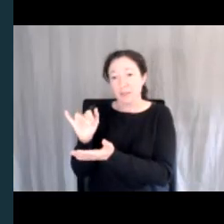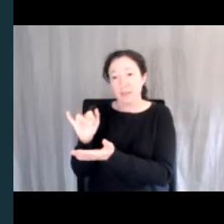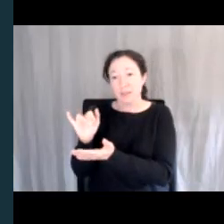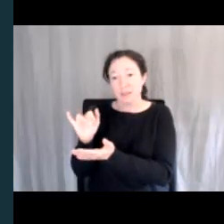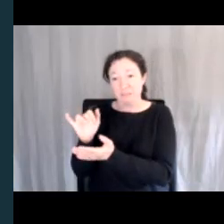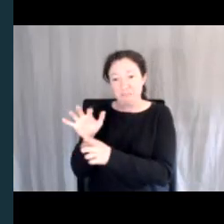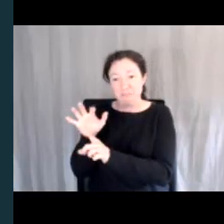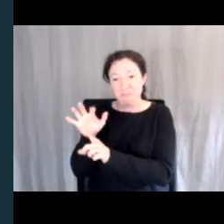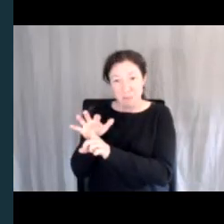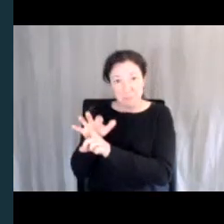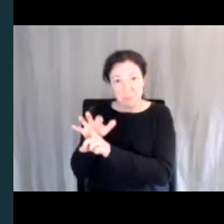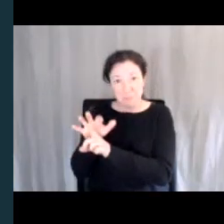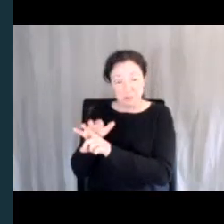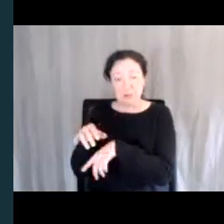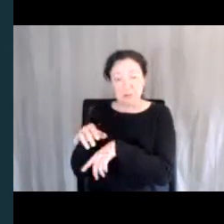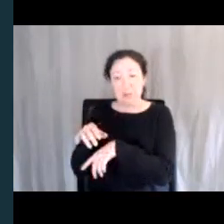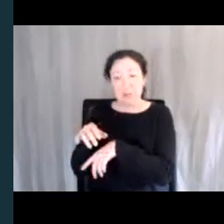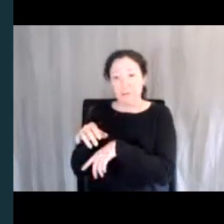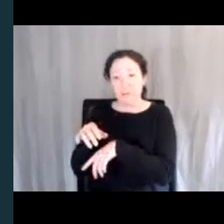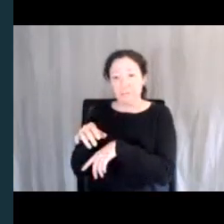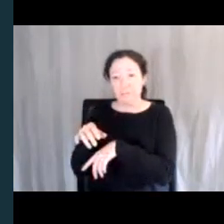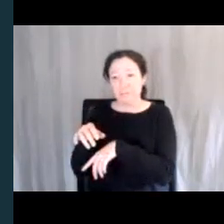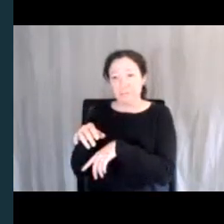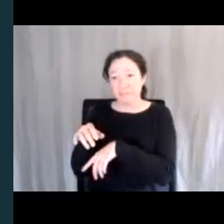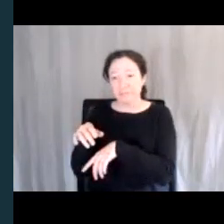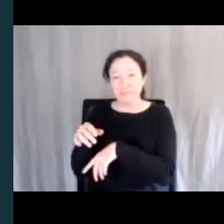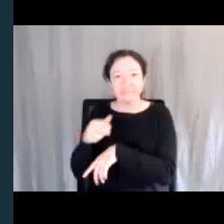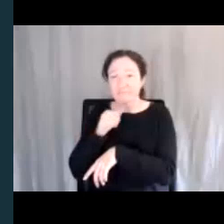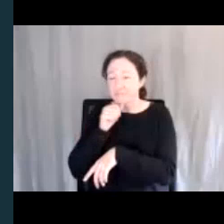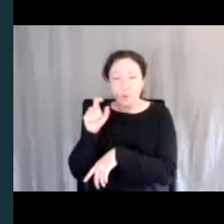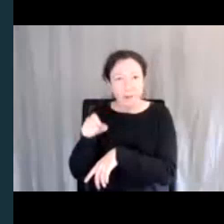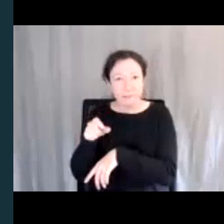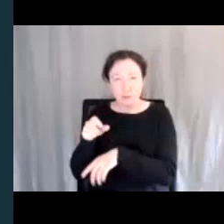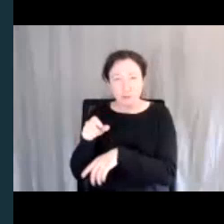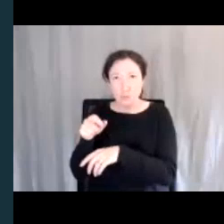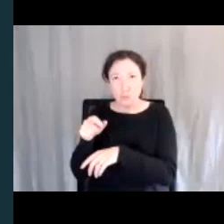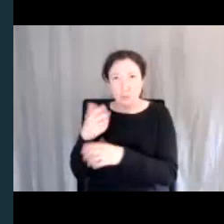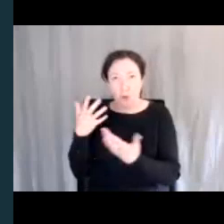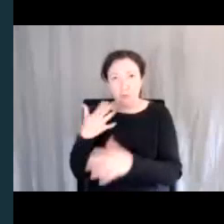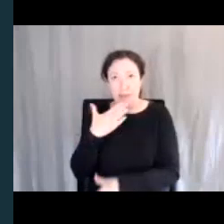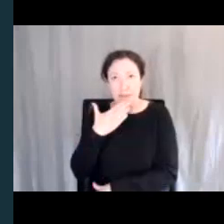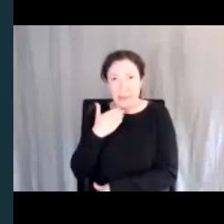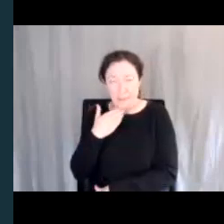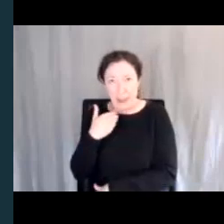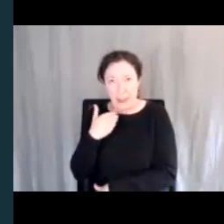It's given to people with PCOS pre-diabetes. You don't have to be diabetic to take it. And it, it has a similar mechanism